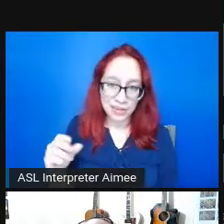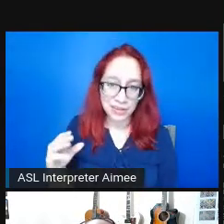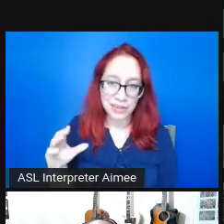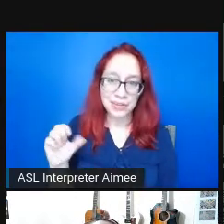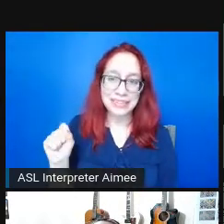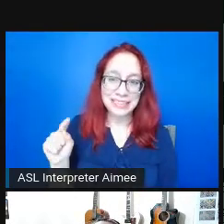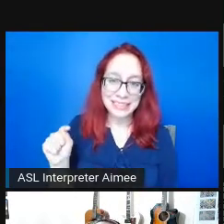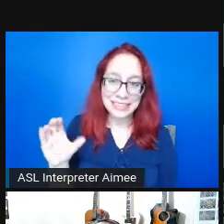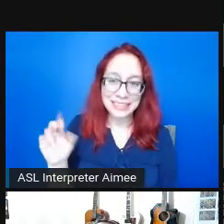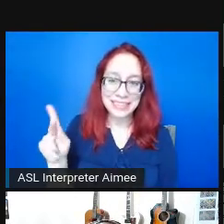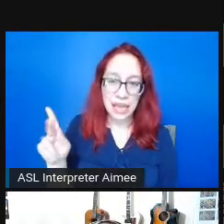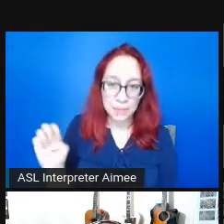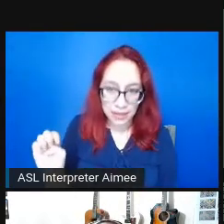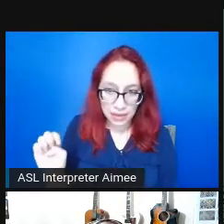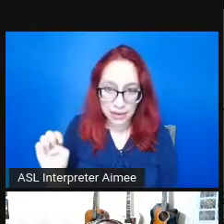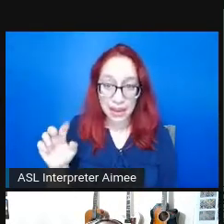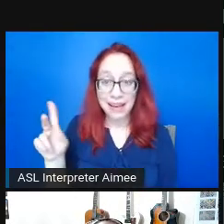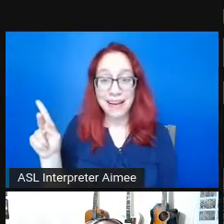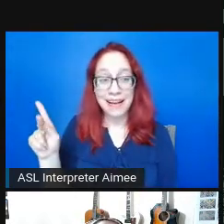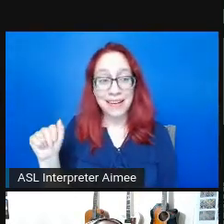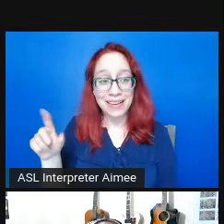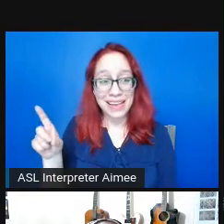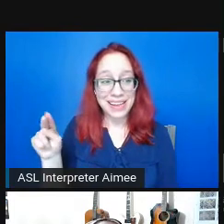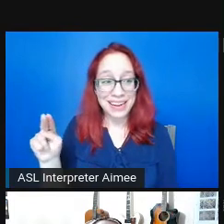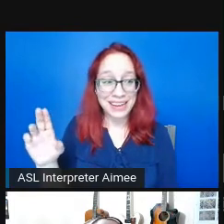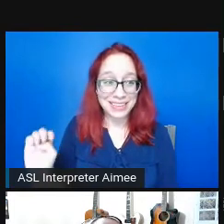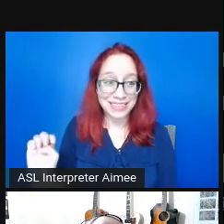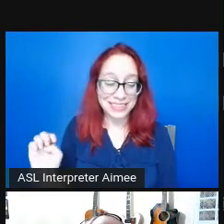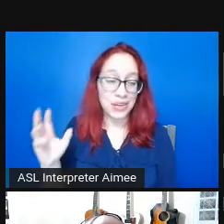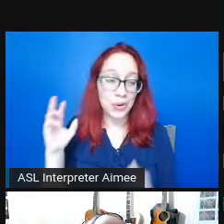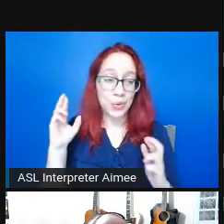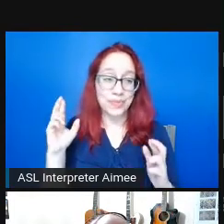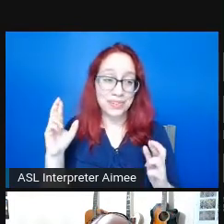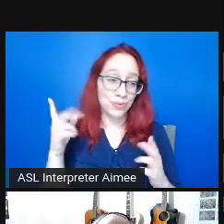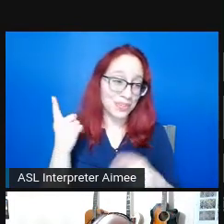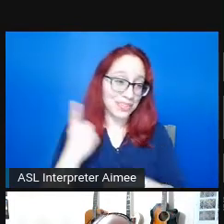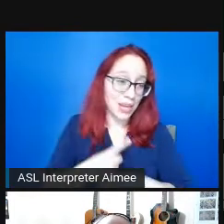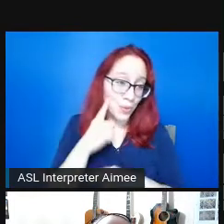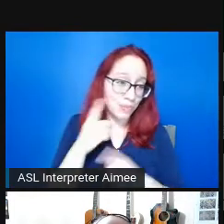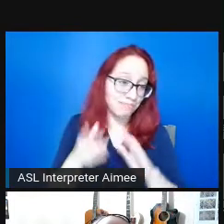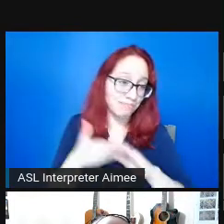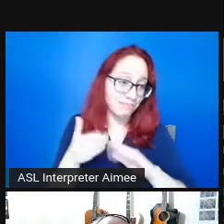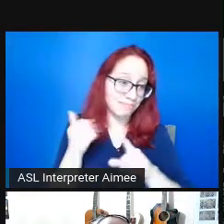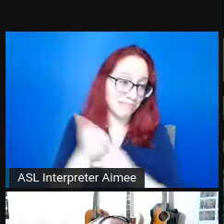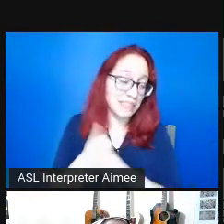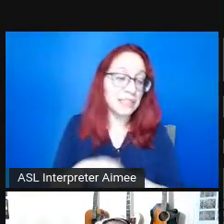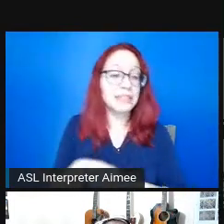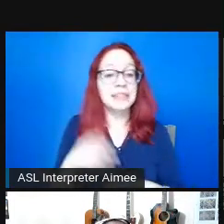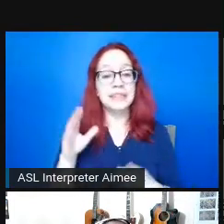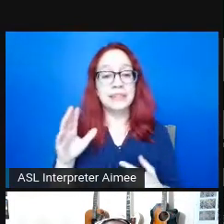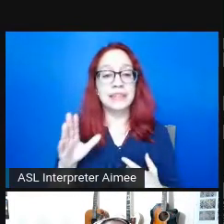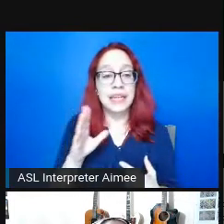and some Kadence blocks, I guess one day that will help. Okay, so here we are on the Cooblocks page.